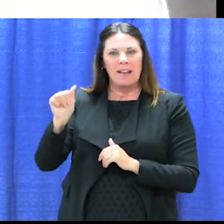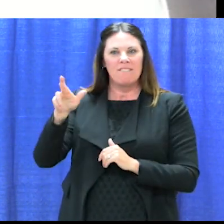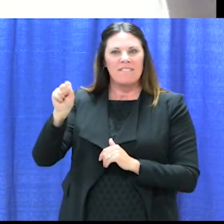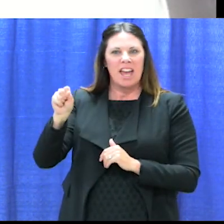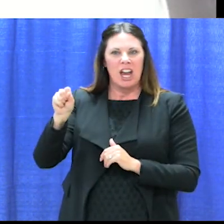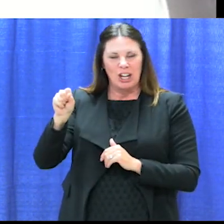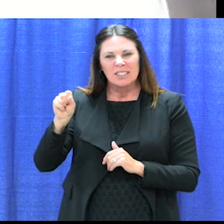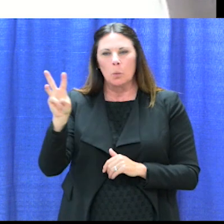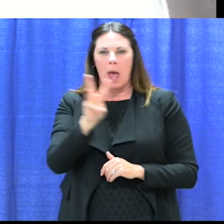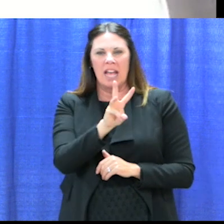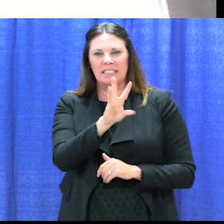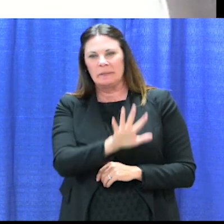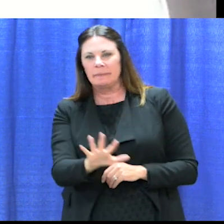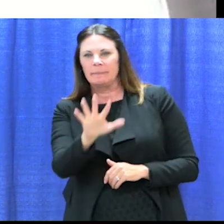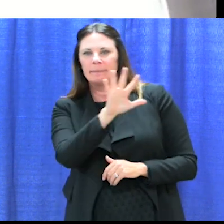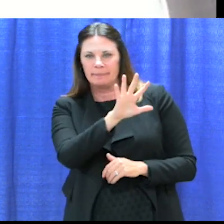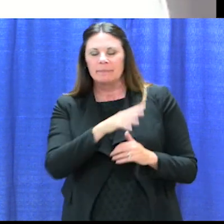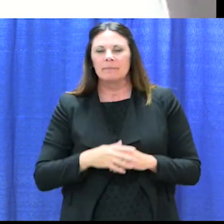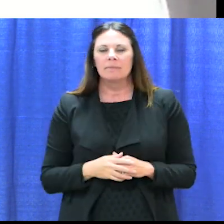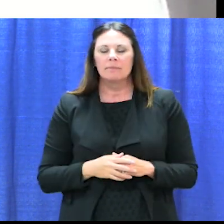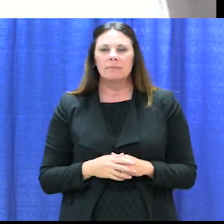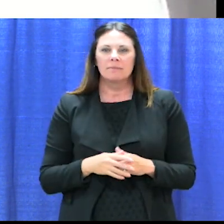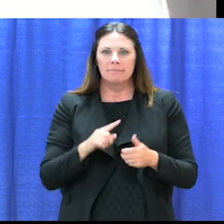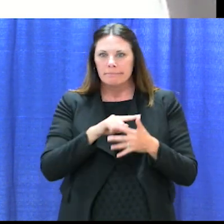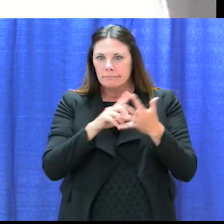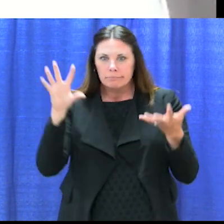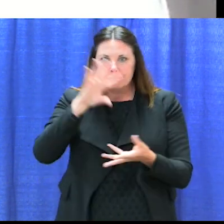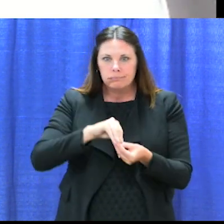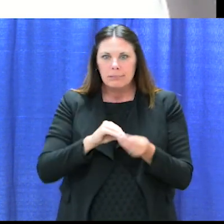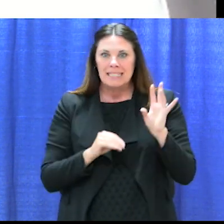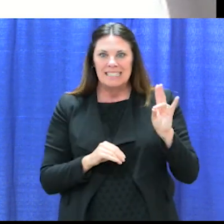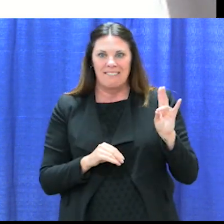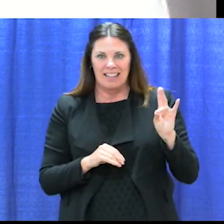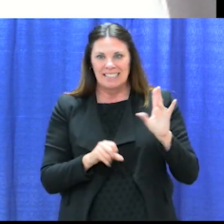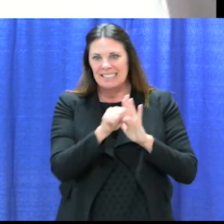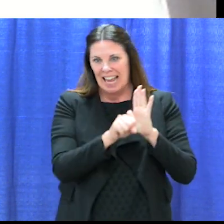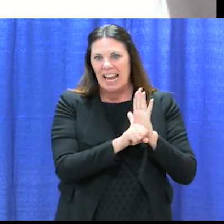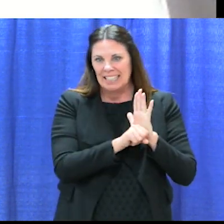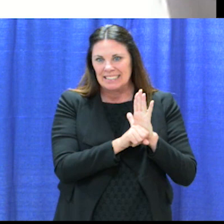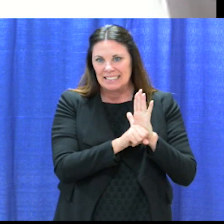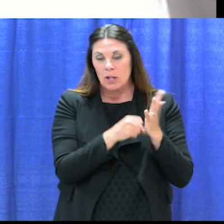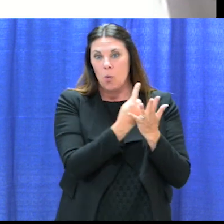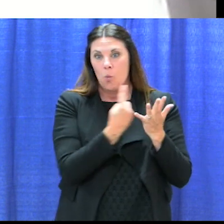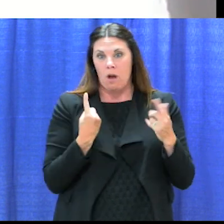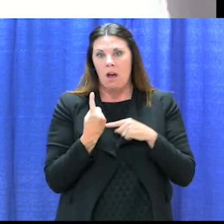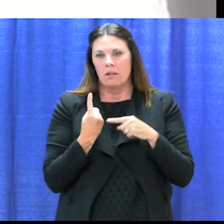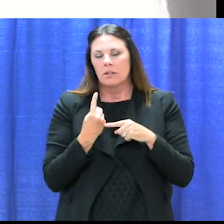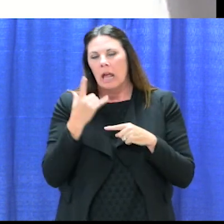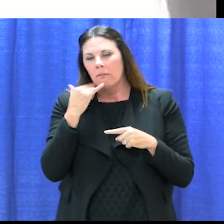Charter Spectrum. My territory covers seven states--California is one among them.